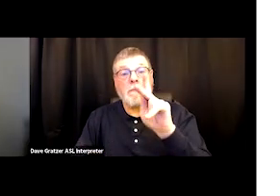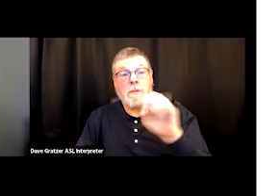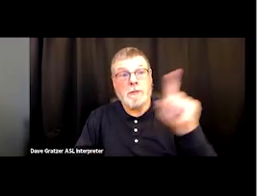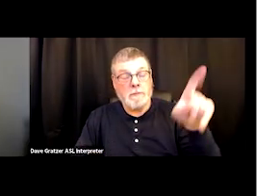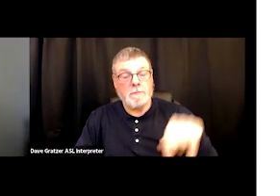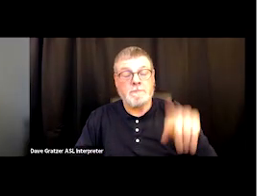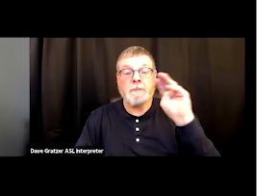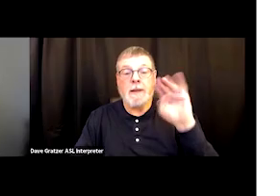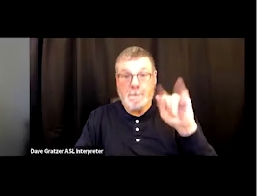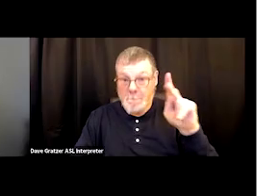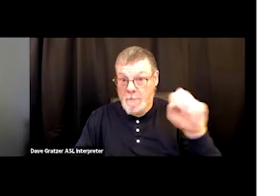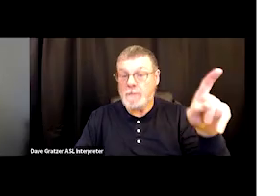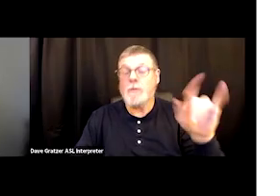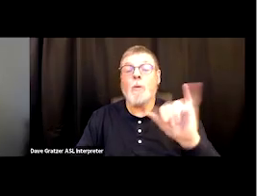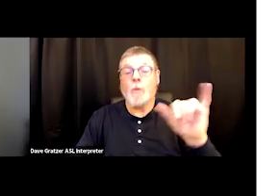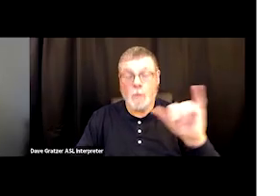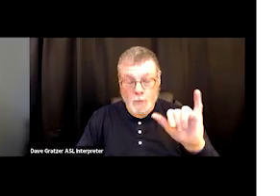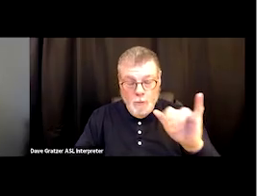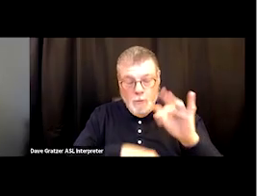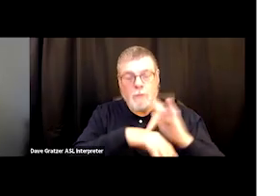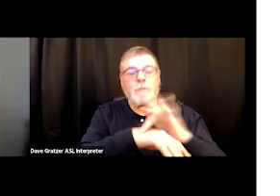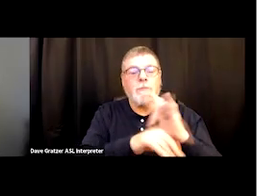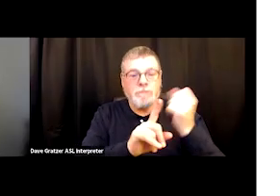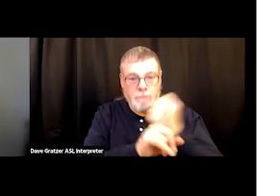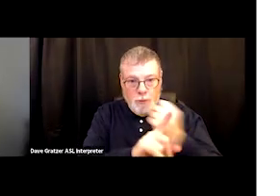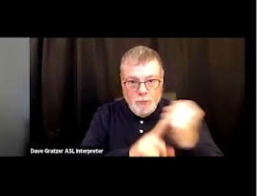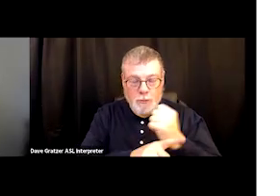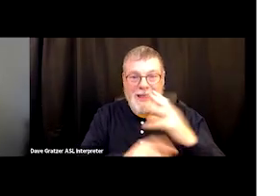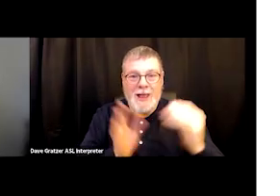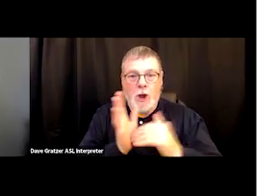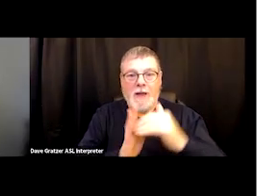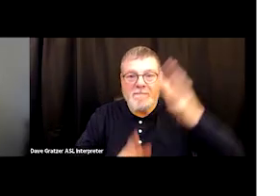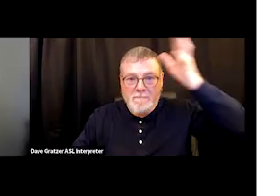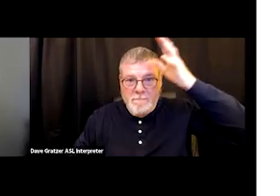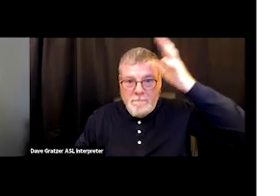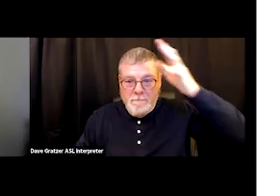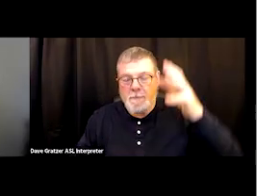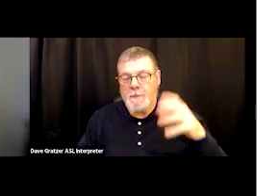Mike also experienced abuse in his home growing up and oftentimes his father would